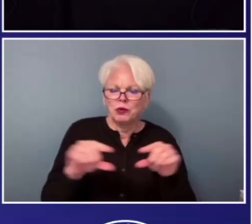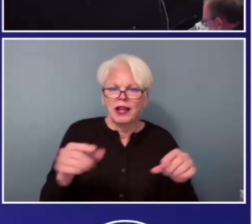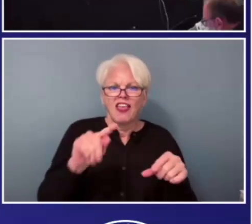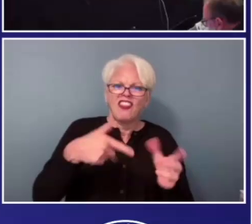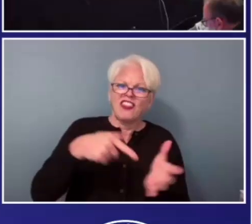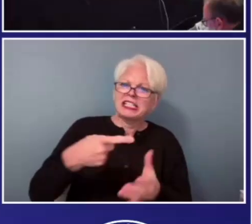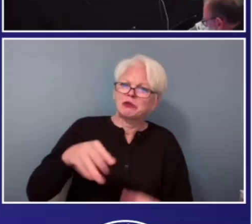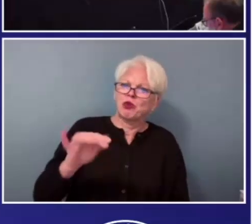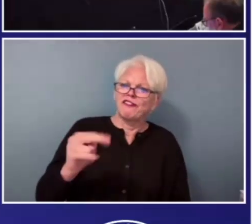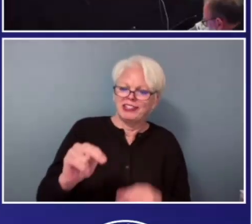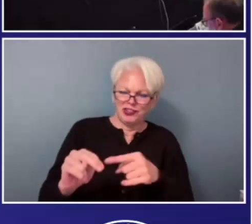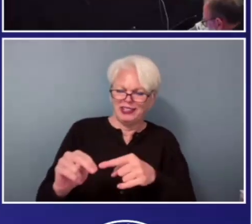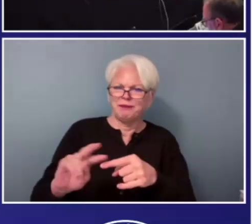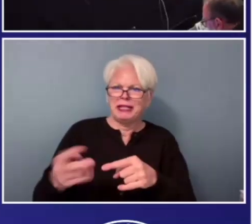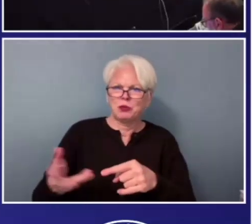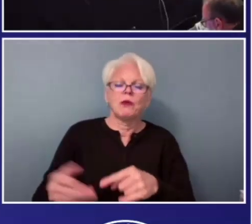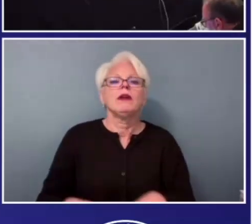So it's referring to the specific